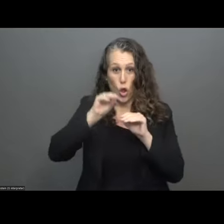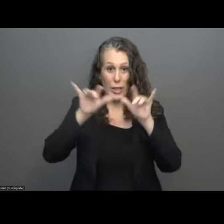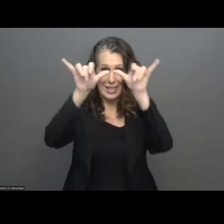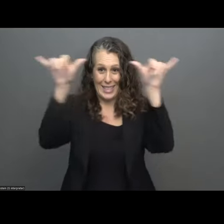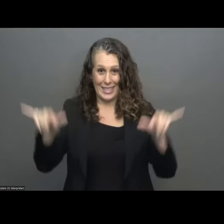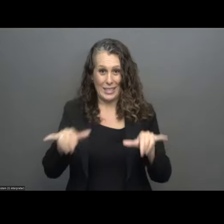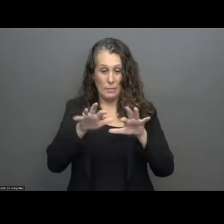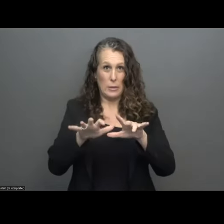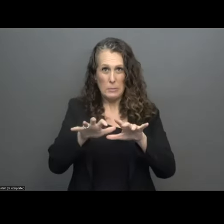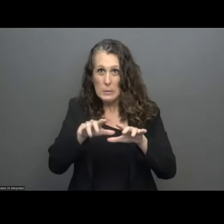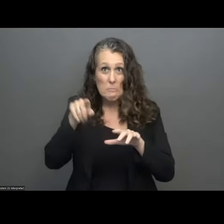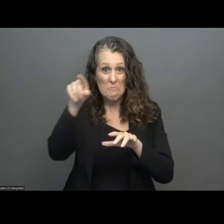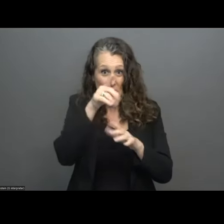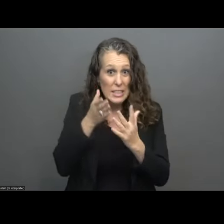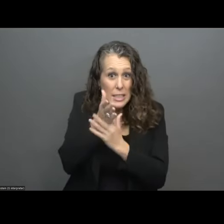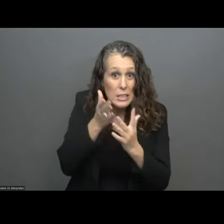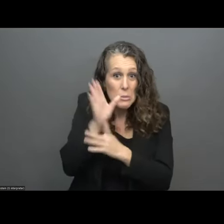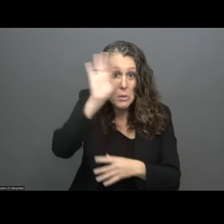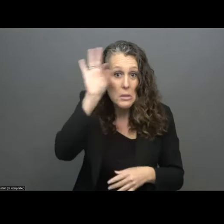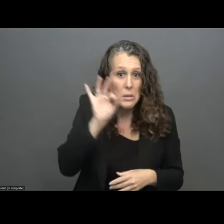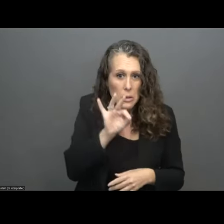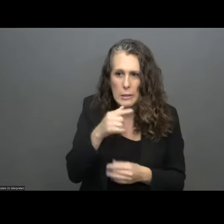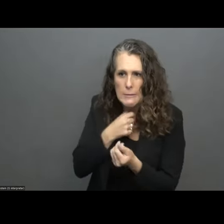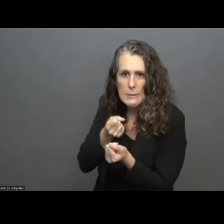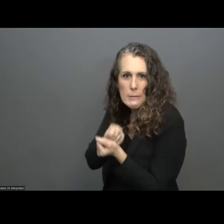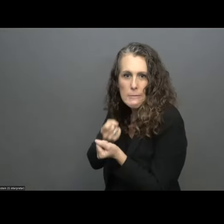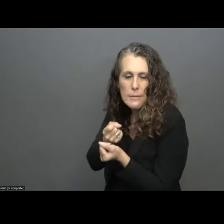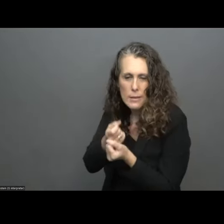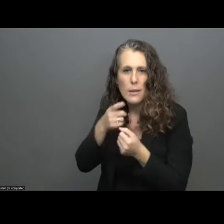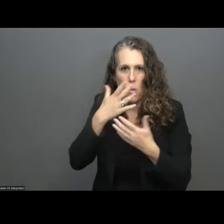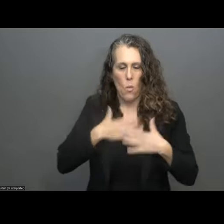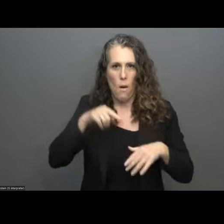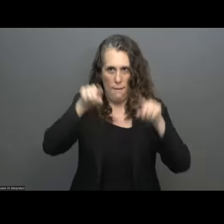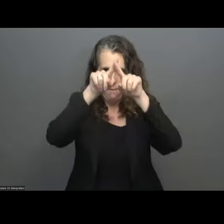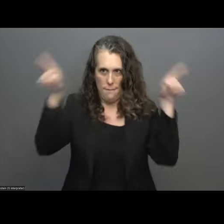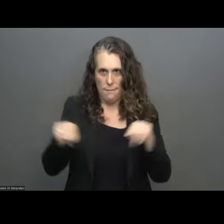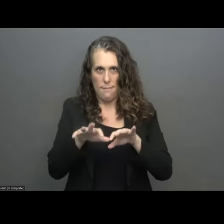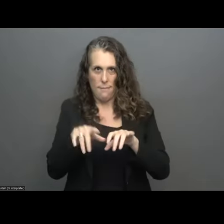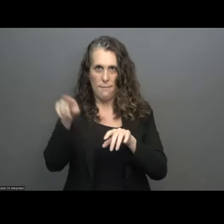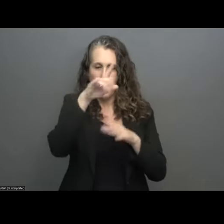09:51:22 supporting them to make this platform, more and more accessible it's already pretty